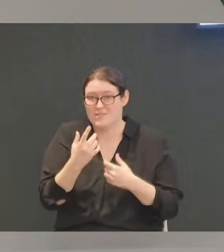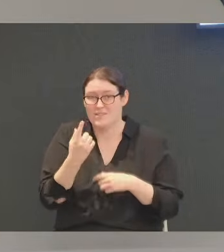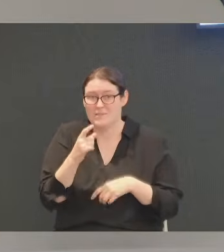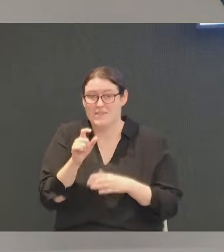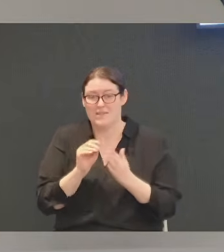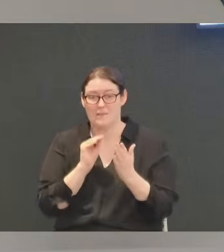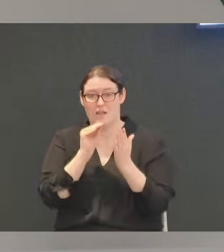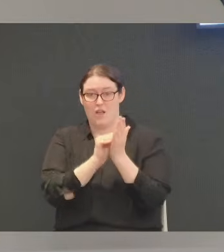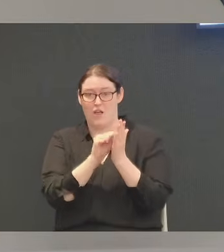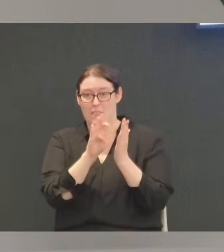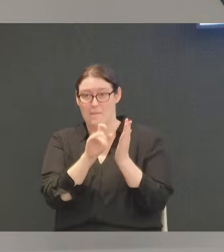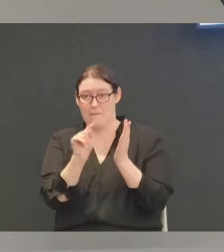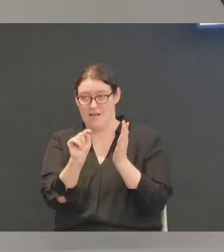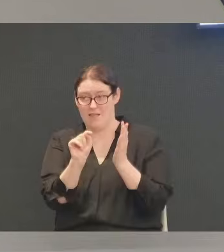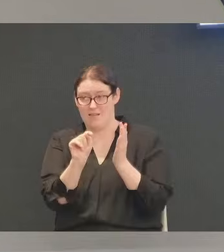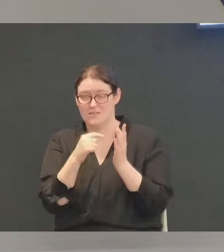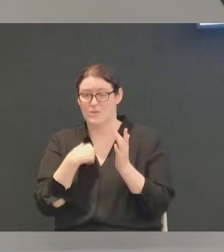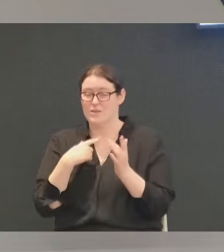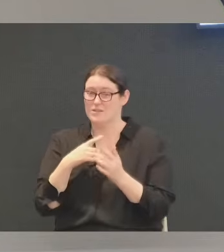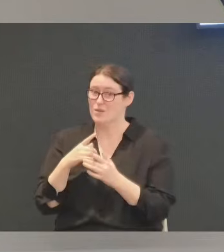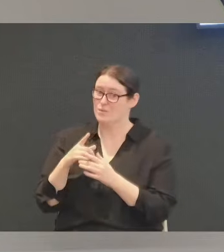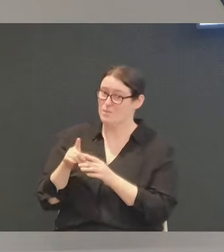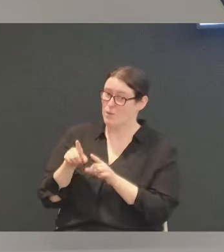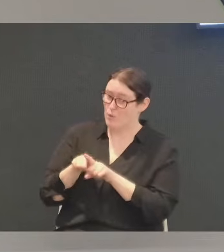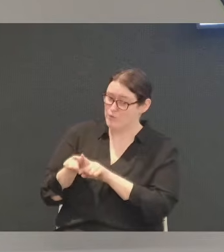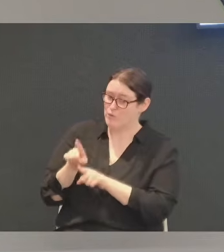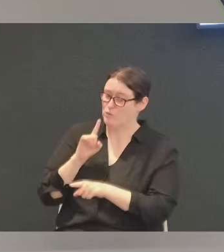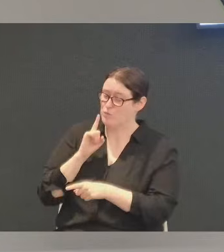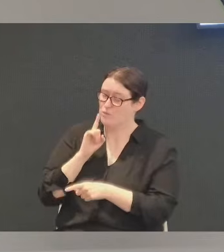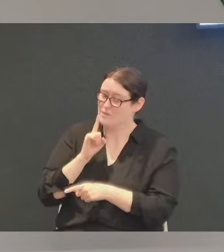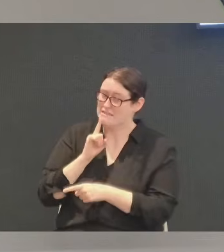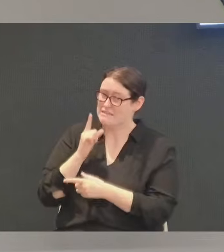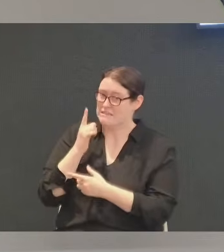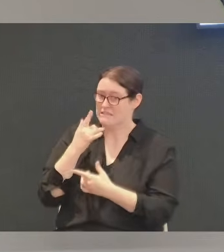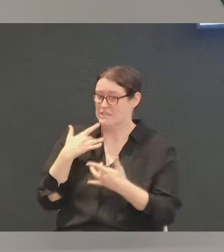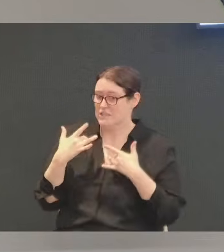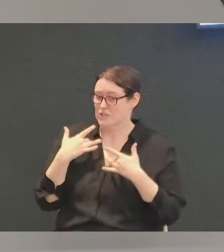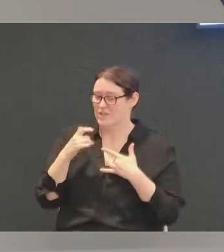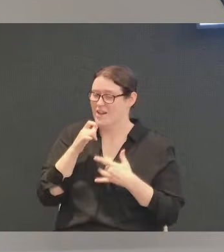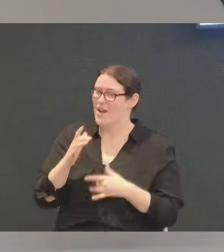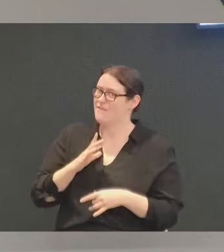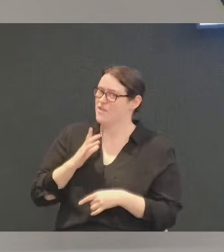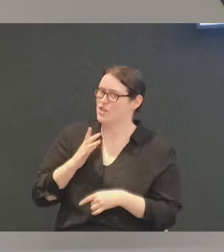In addition I'm really concerned about the fact and it's not official yet but Cincinnati public